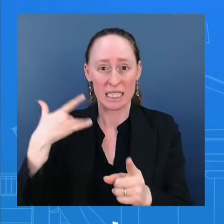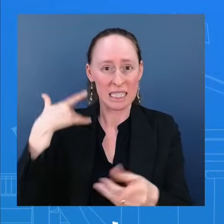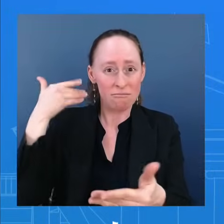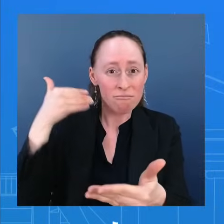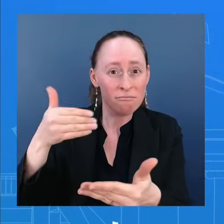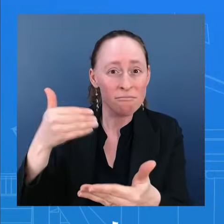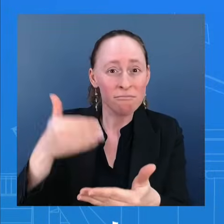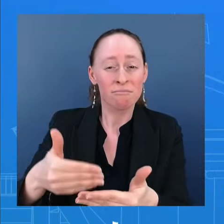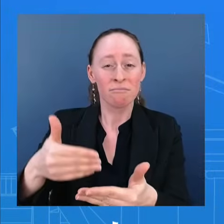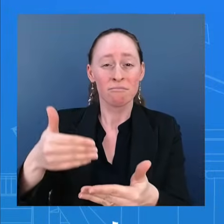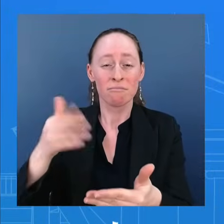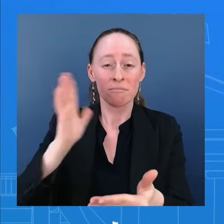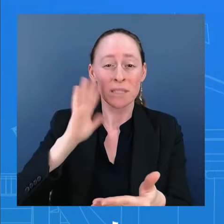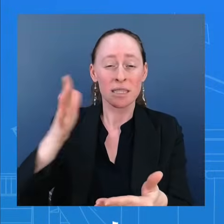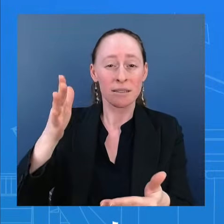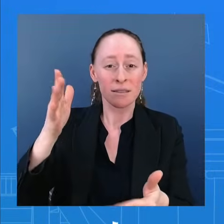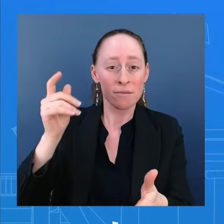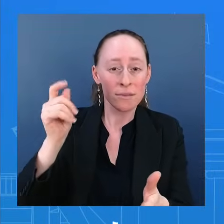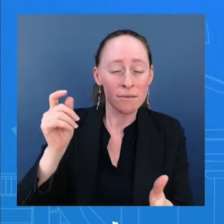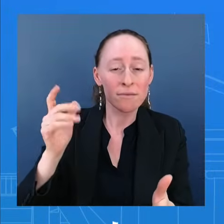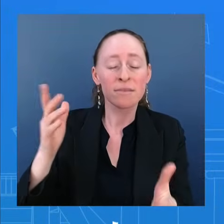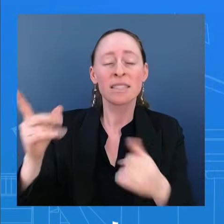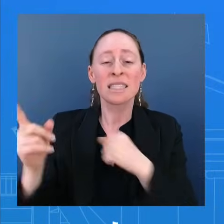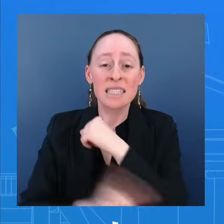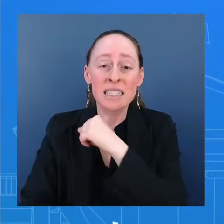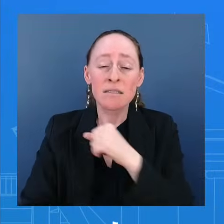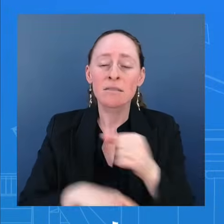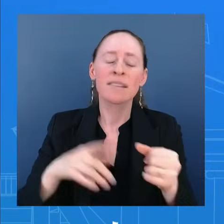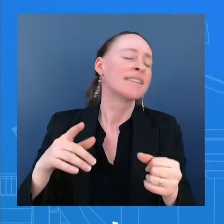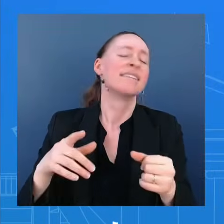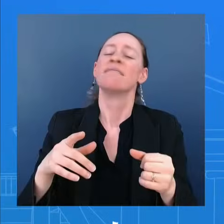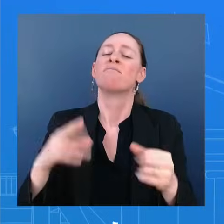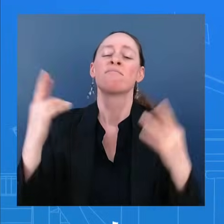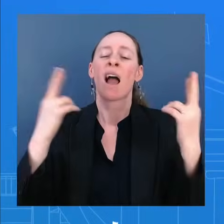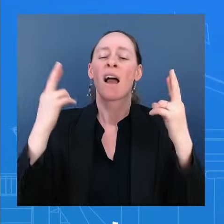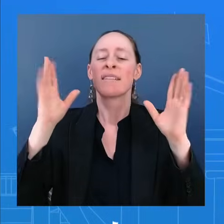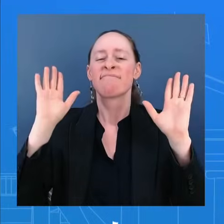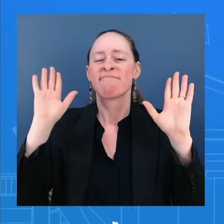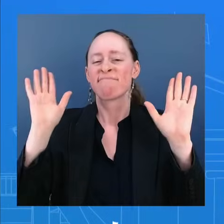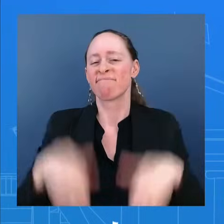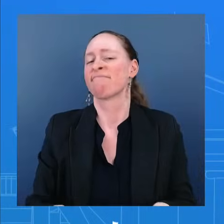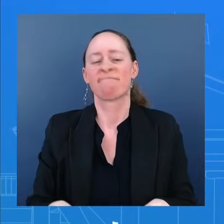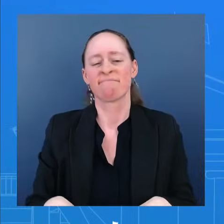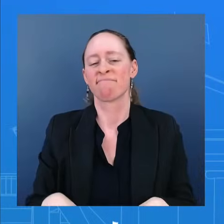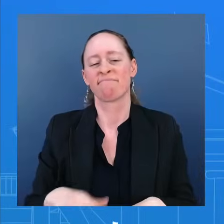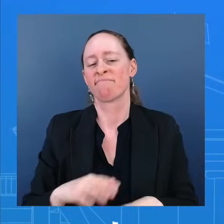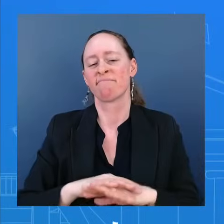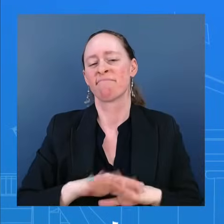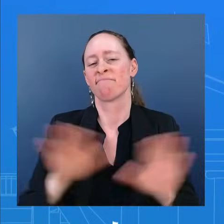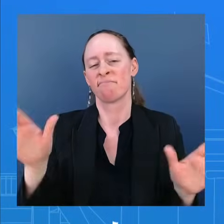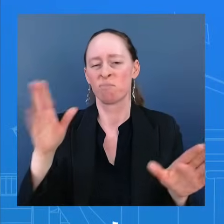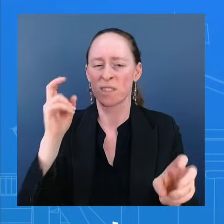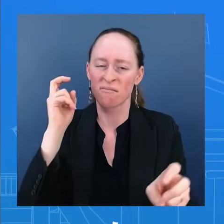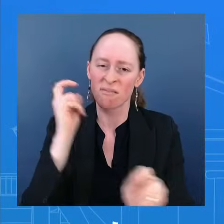and so he made a very difficult decision. And I just hope that in time -- in due time, the American people will --